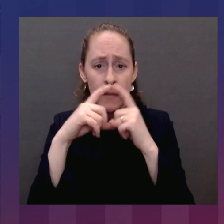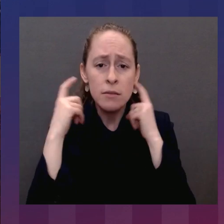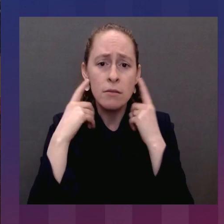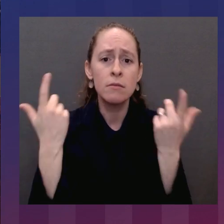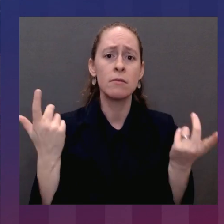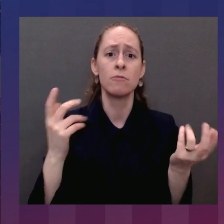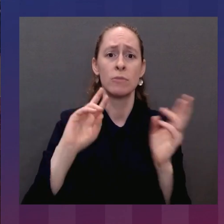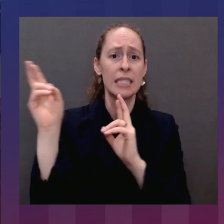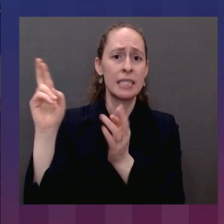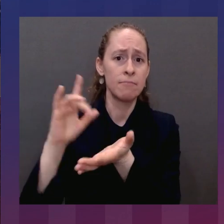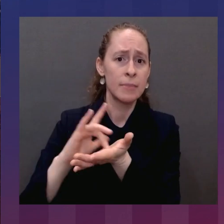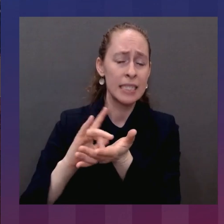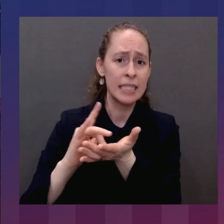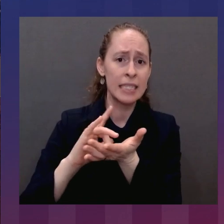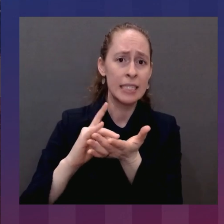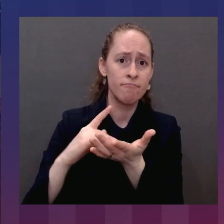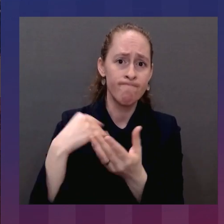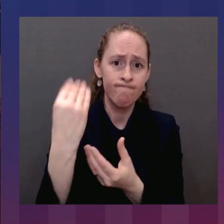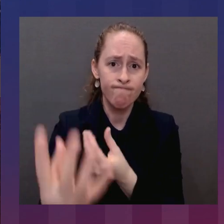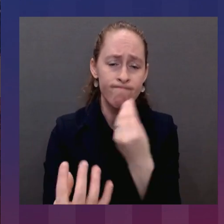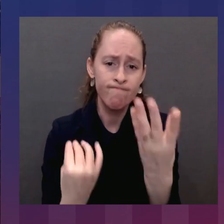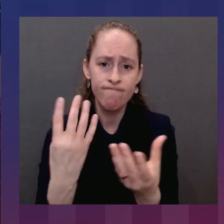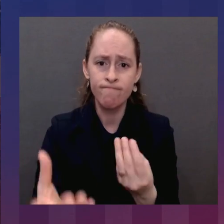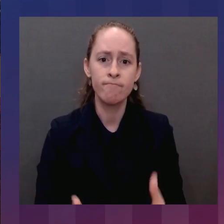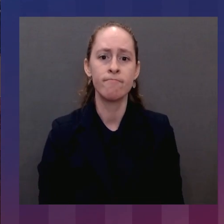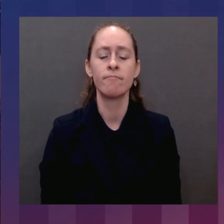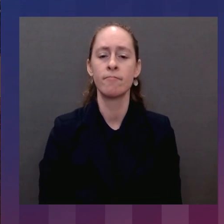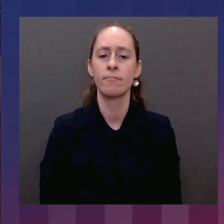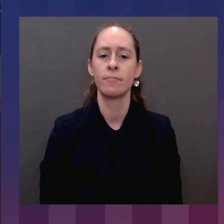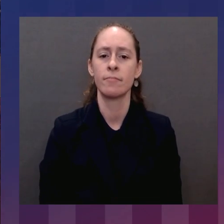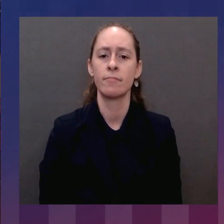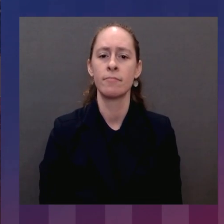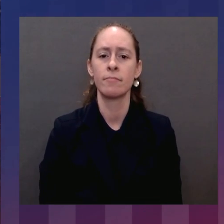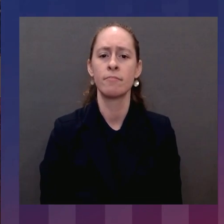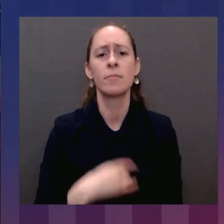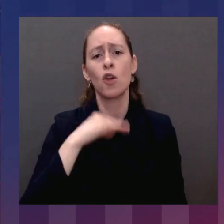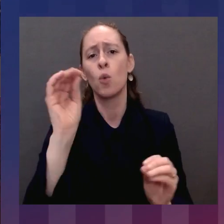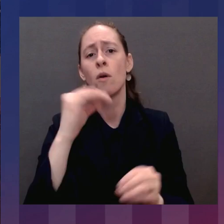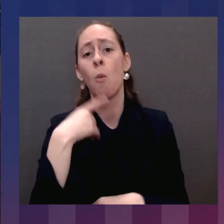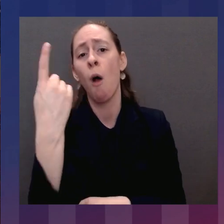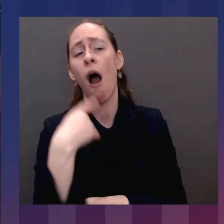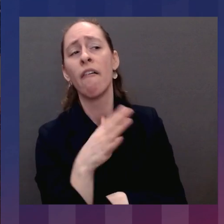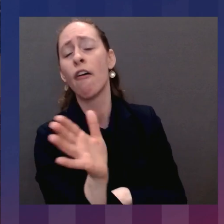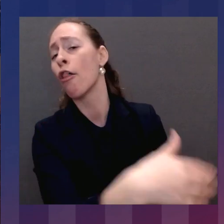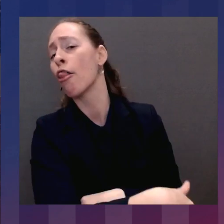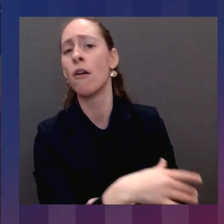On testing, we have made hundreds of millions of tests available for you to order for free to your doorstep.